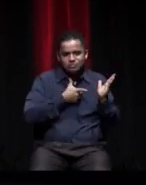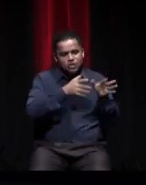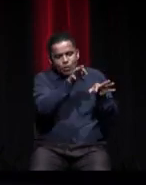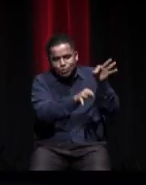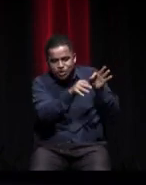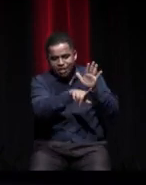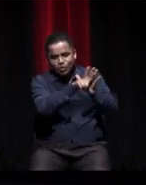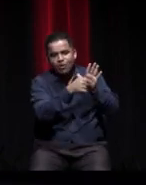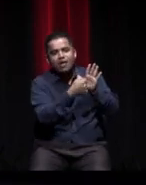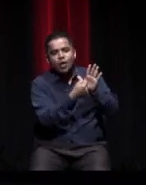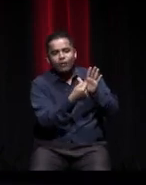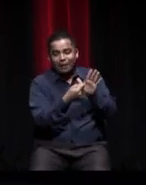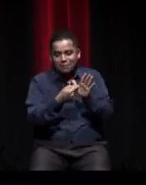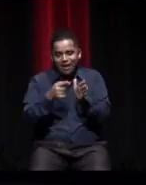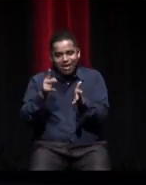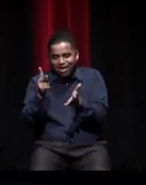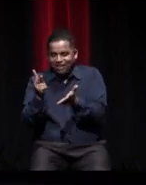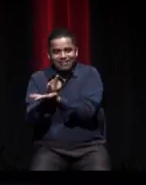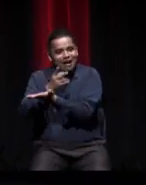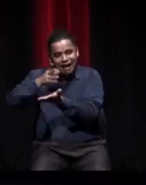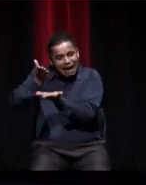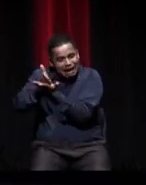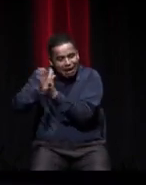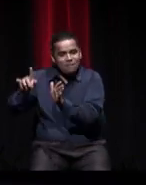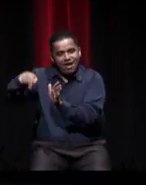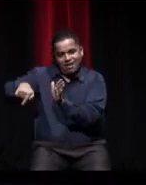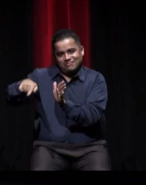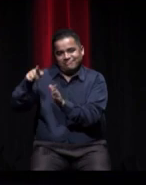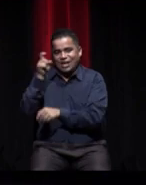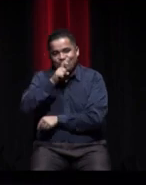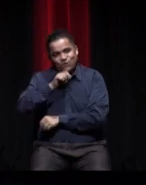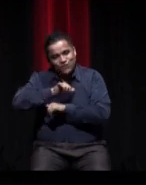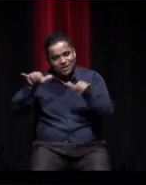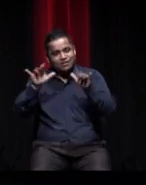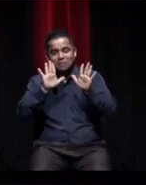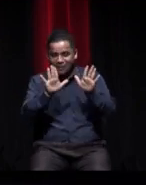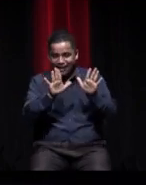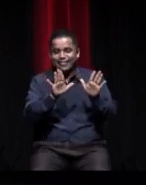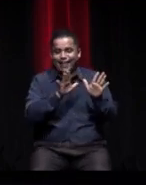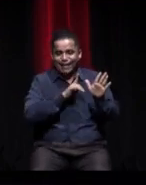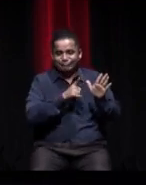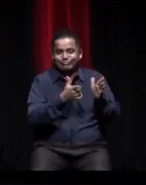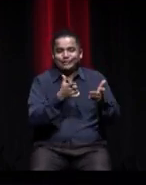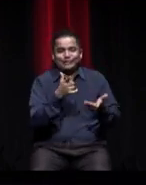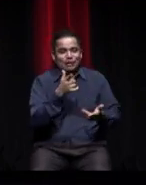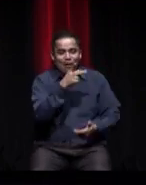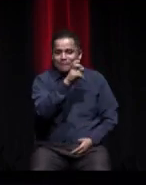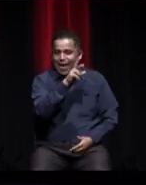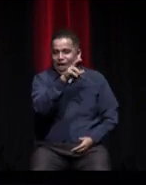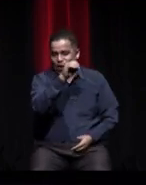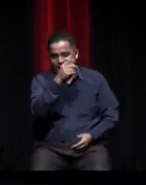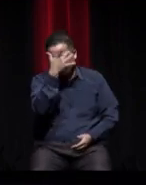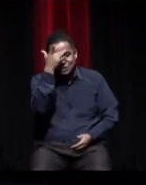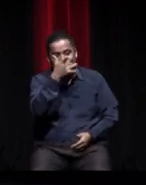to fight off fake News. And then I'd like to highlight a precious comment. It's a bill by someone.